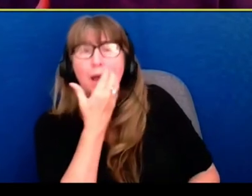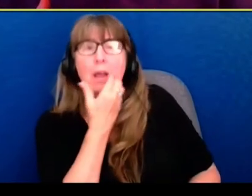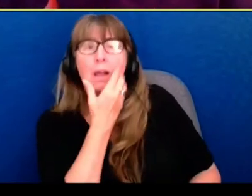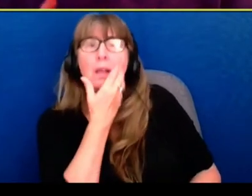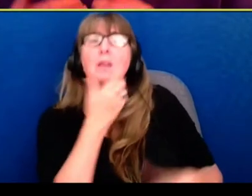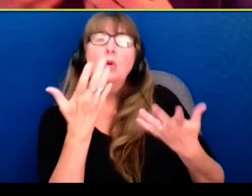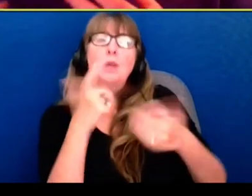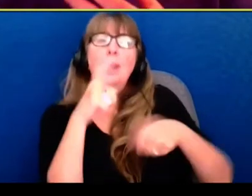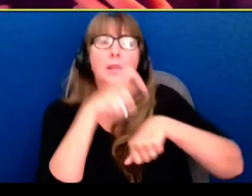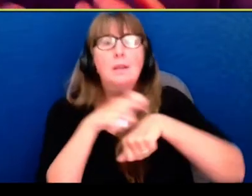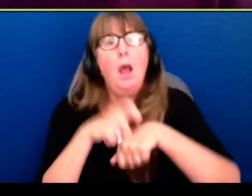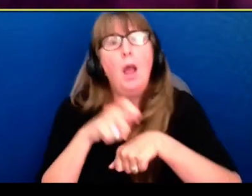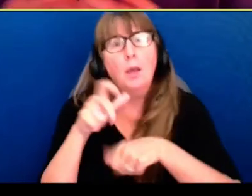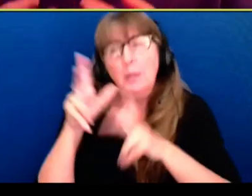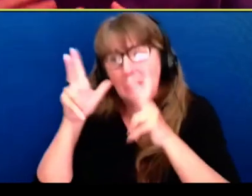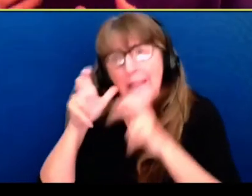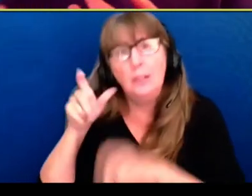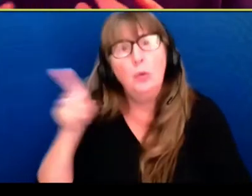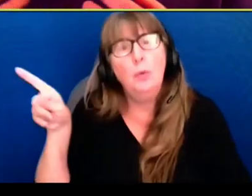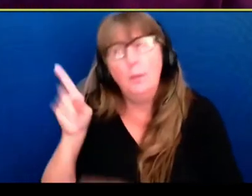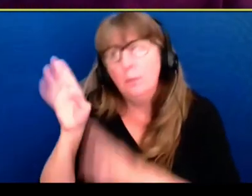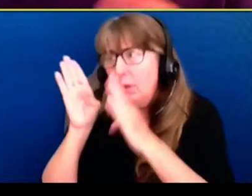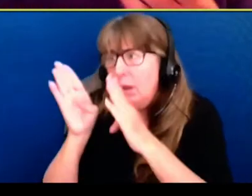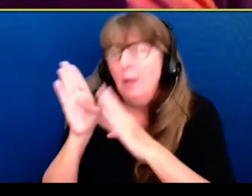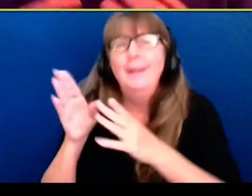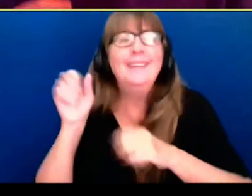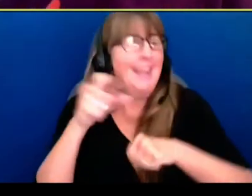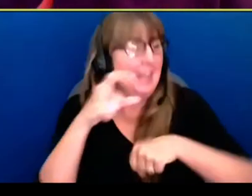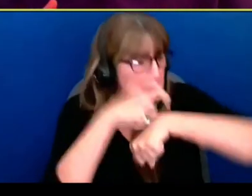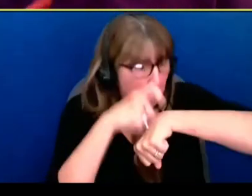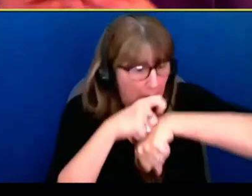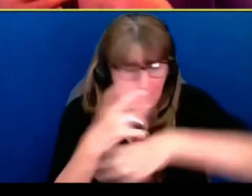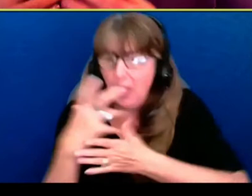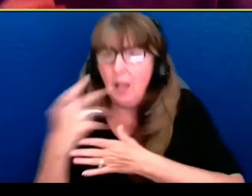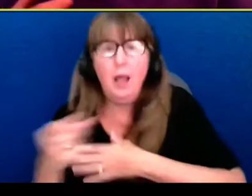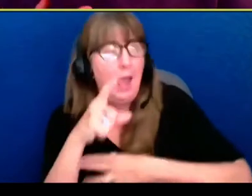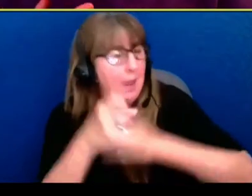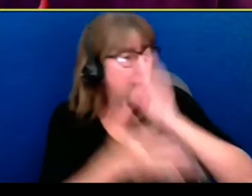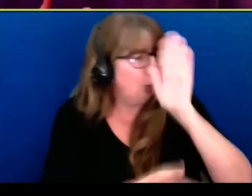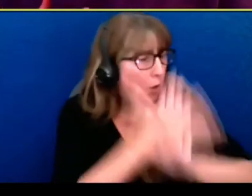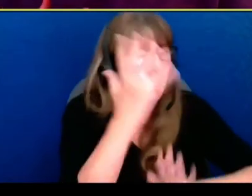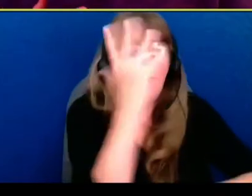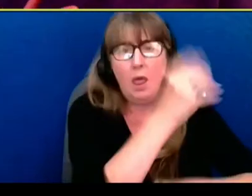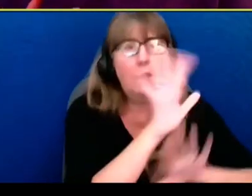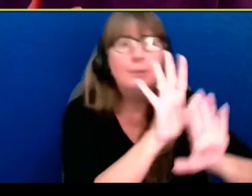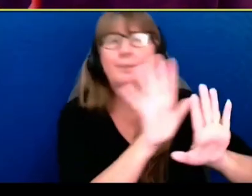Yes, sometimes you are going, I have really got somewhere else I got a be or there's something else I gotta do.